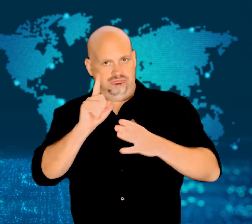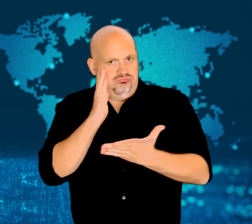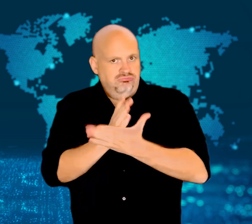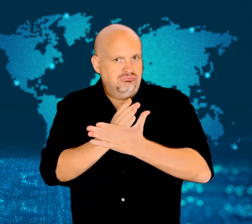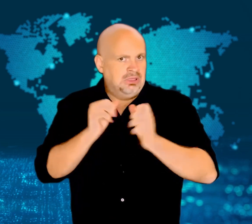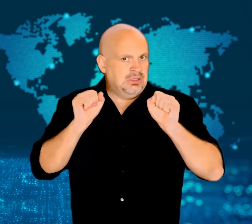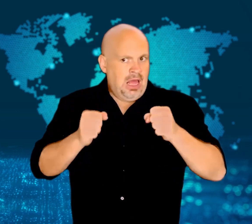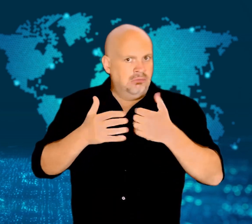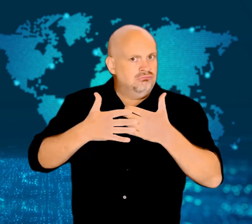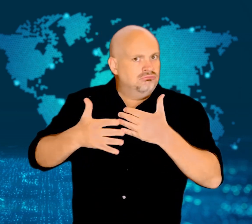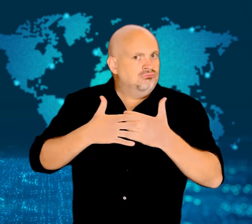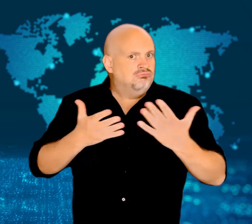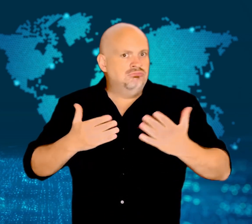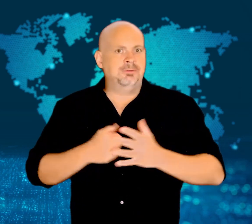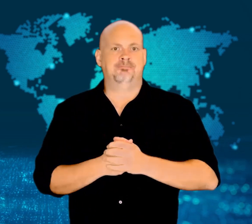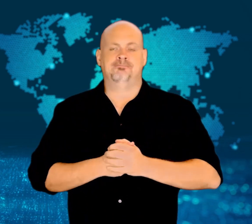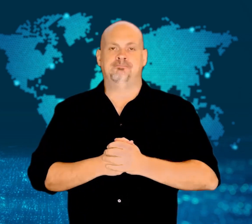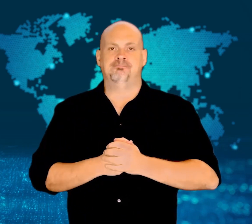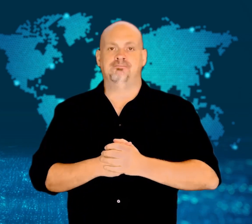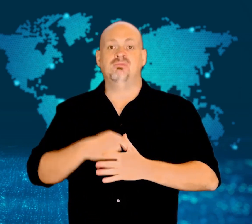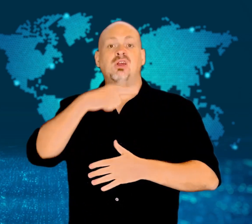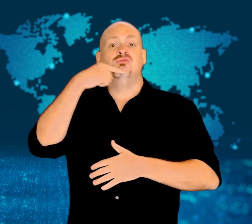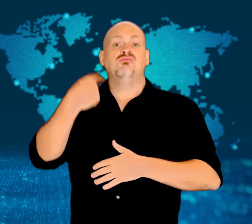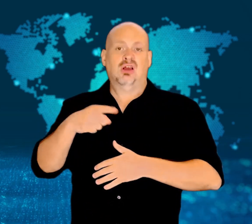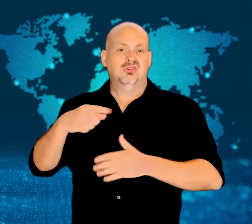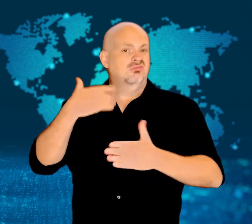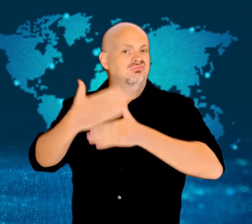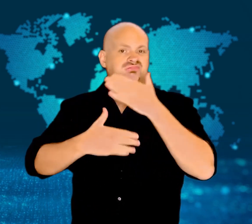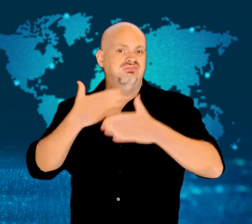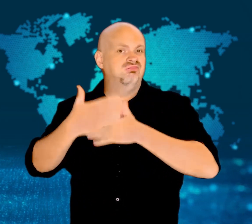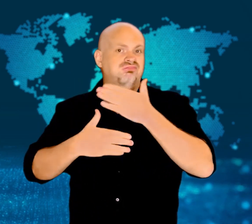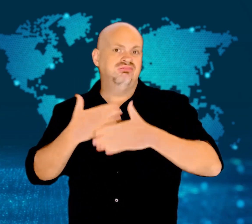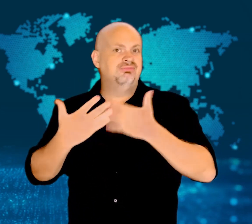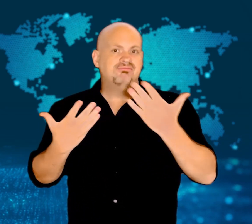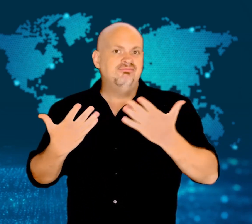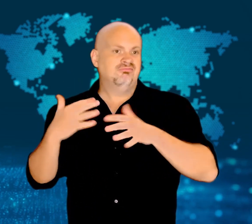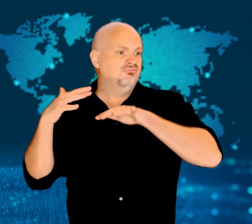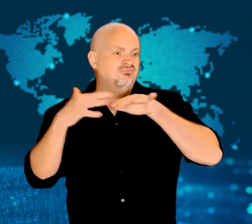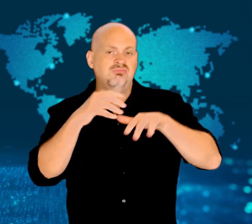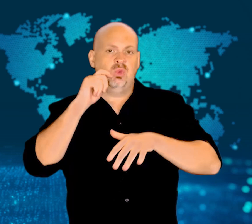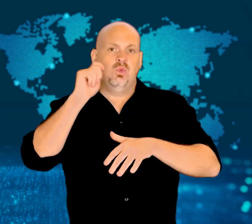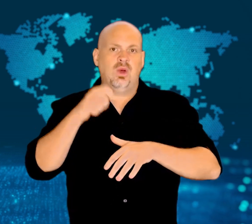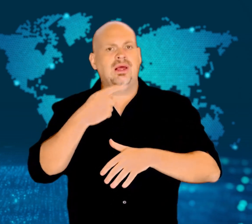Western countries have called it an unprovoked war.